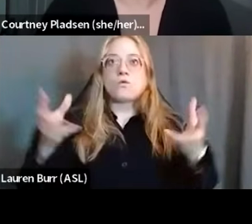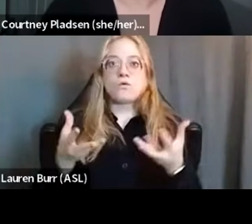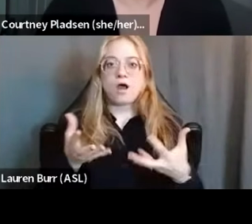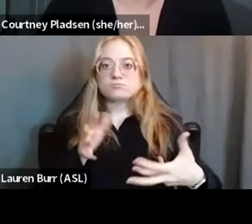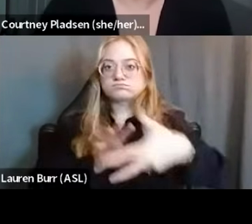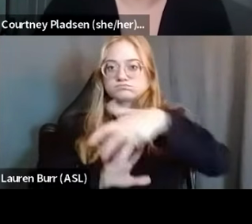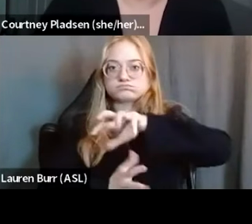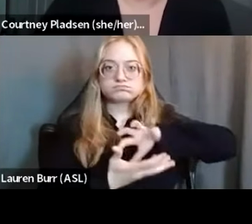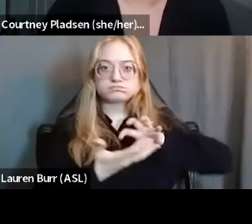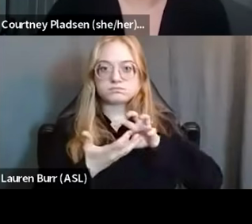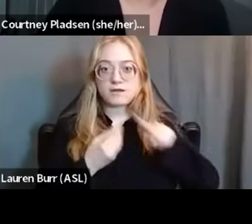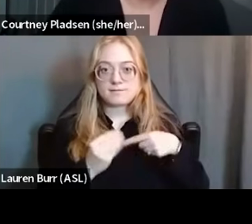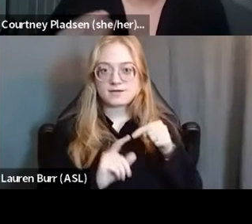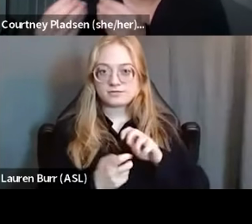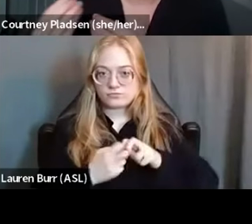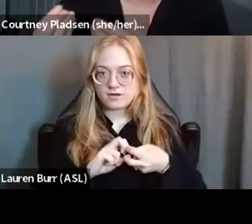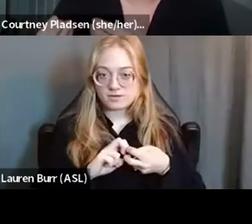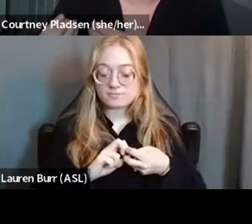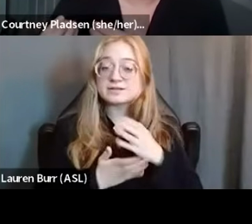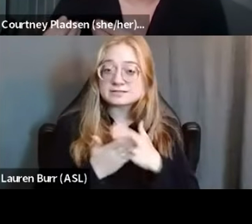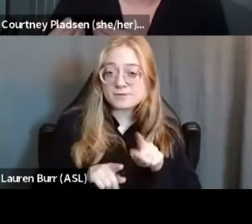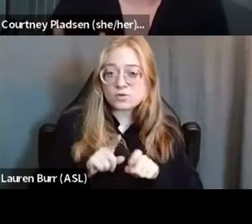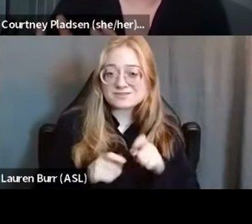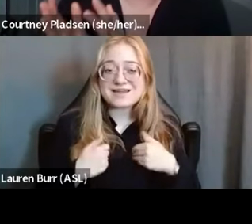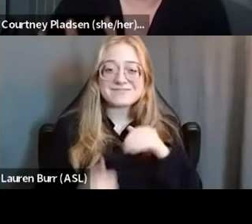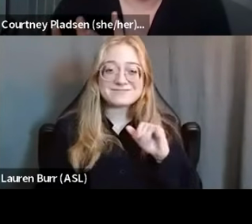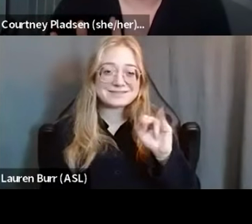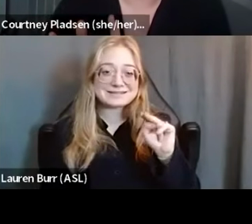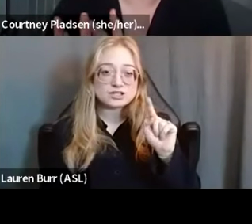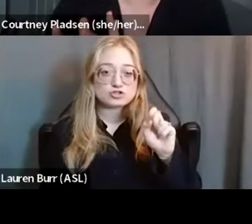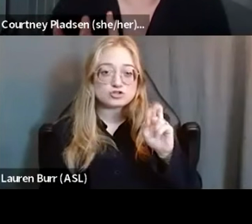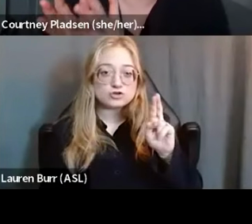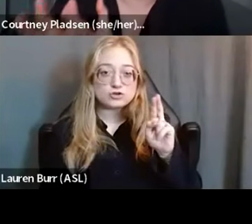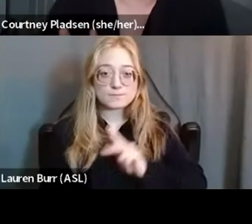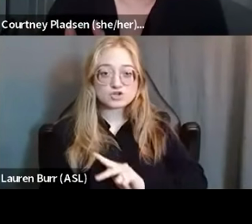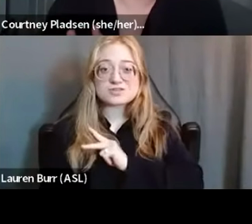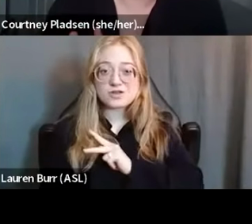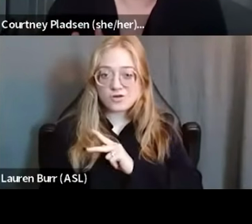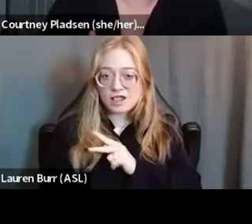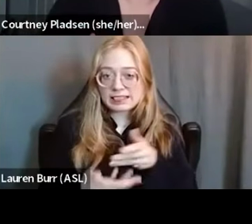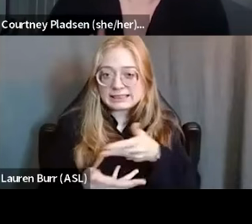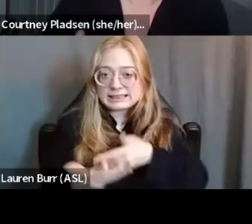As some of your questions have reflected, there's interpersonal challenges, it was really supporting an individual.